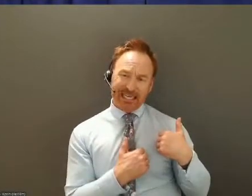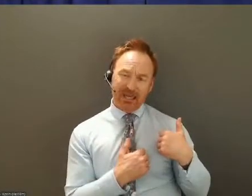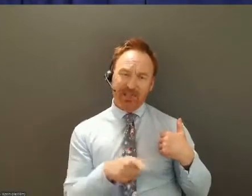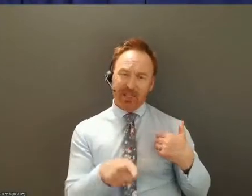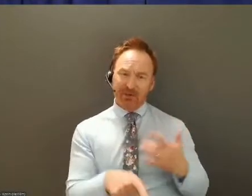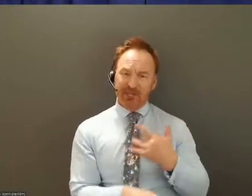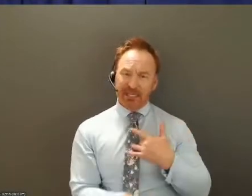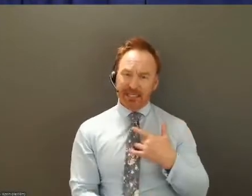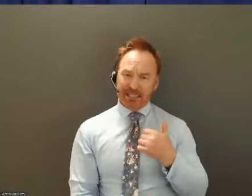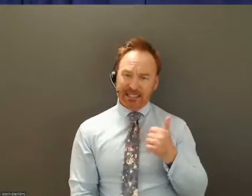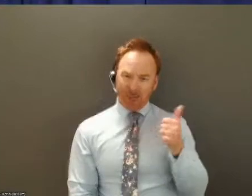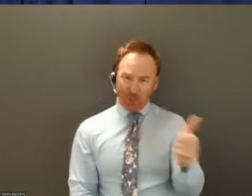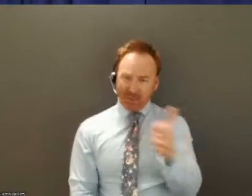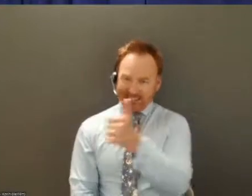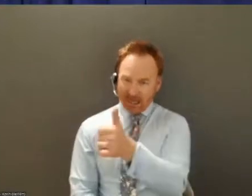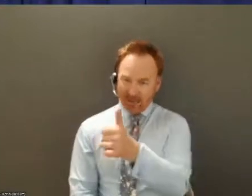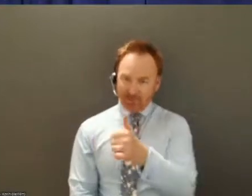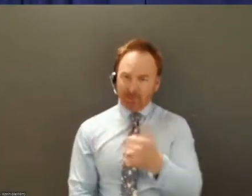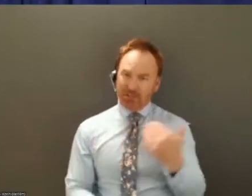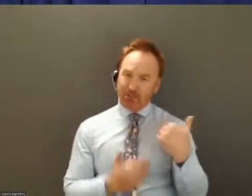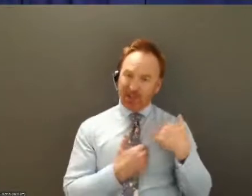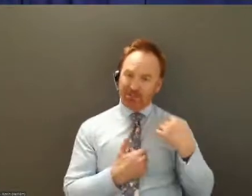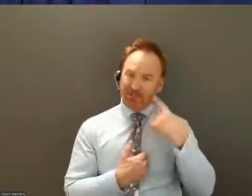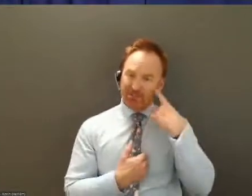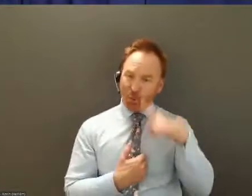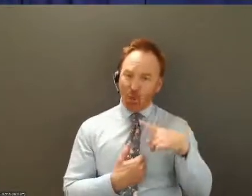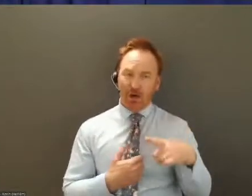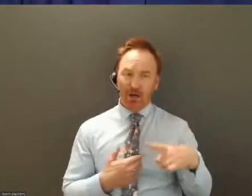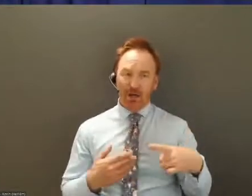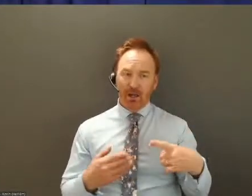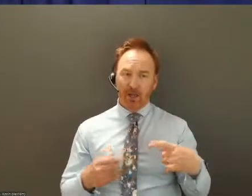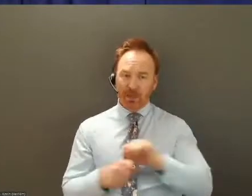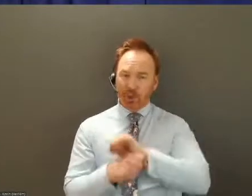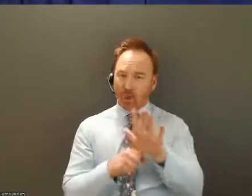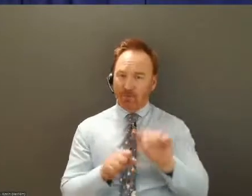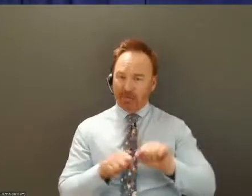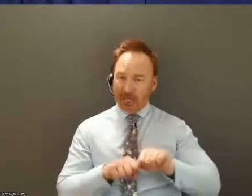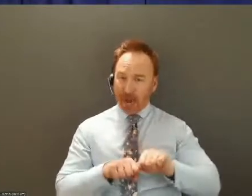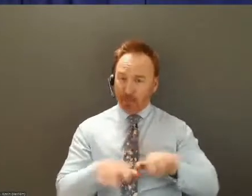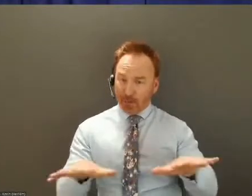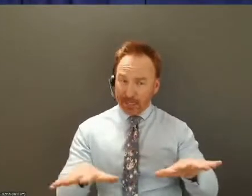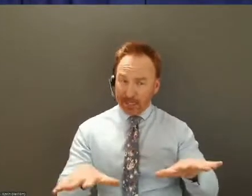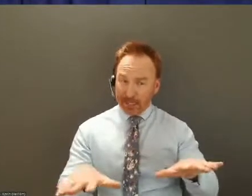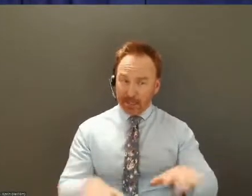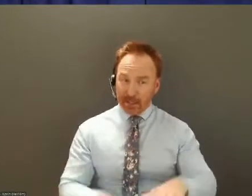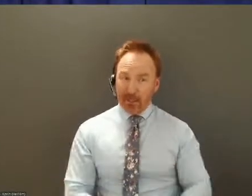vaccinated. It was very, very stressful.